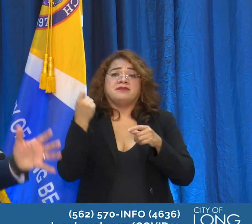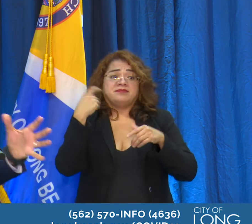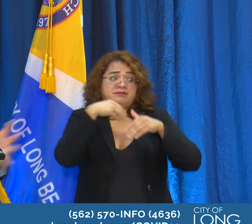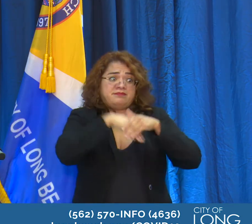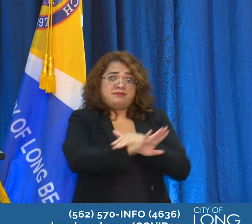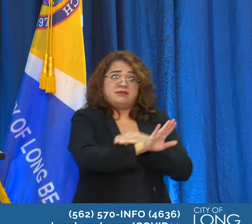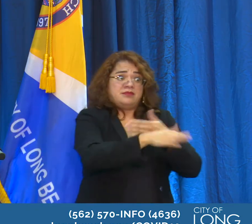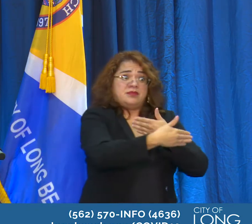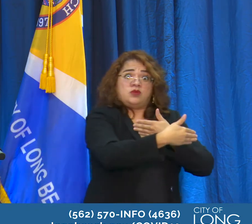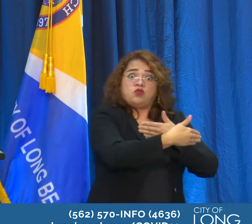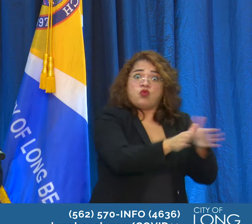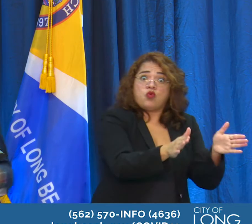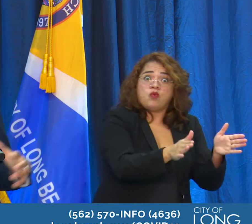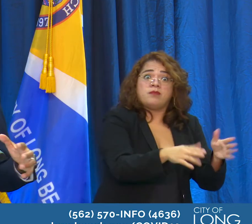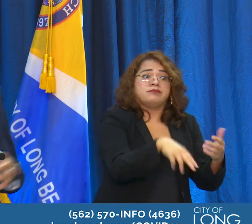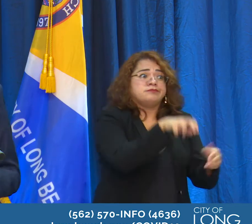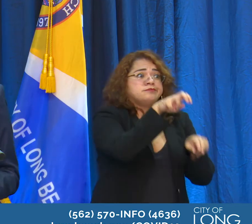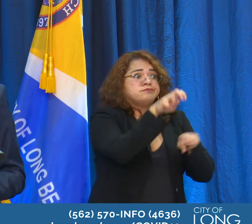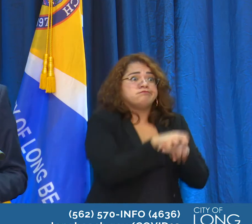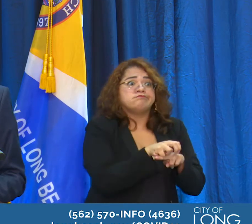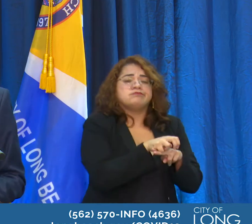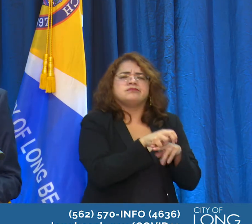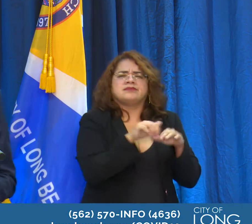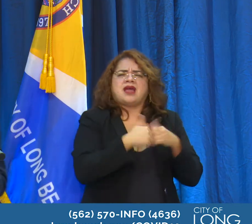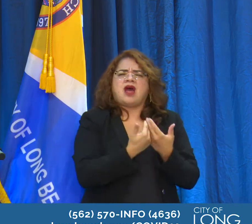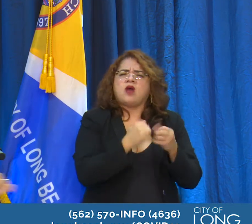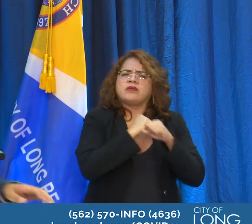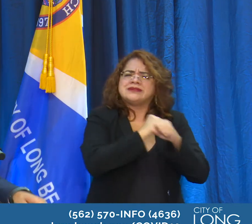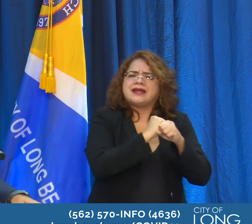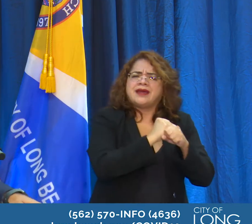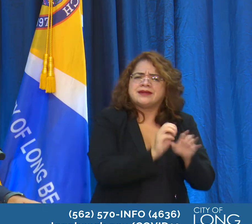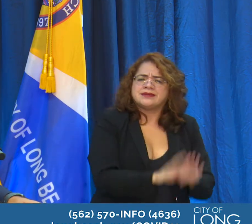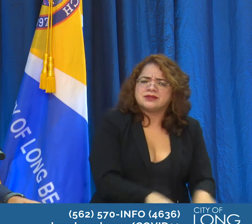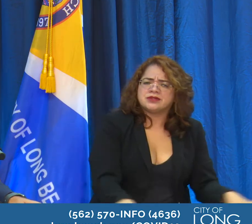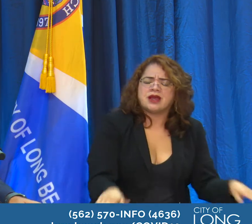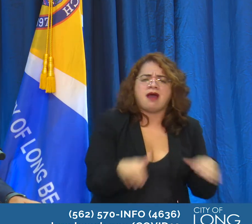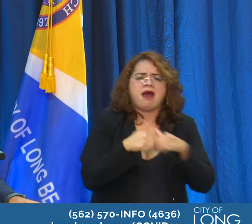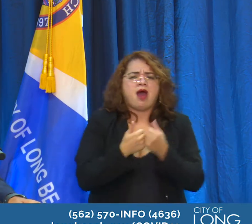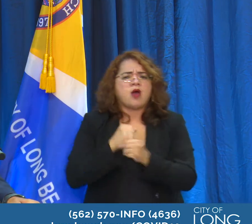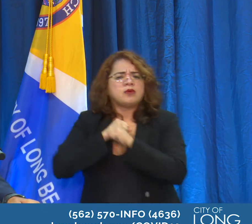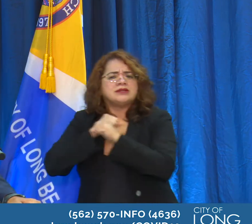doing that safely to protect kids and teachers and parents are going to be critical.